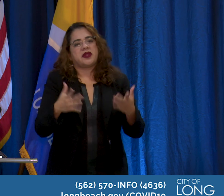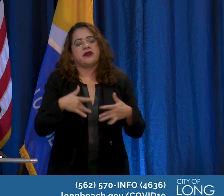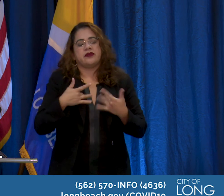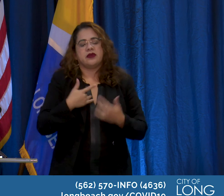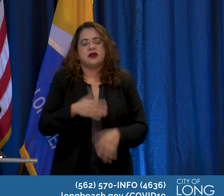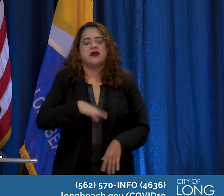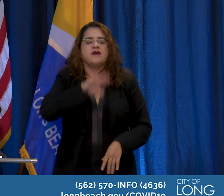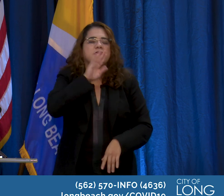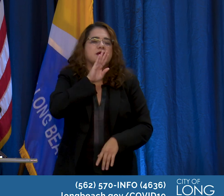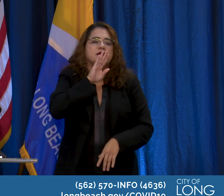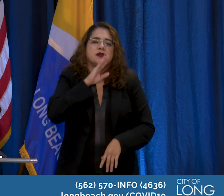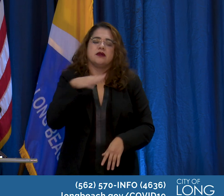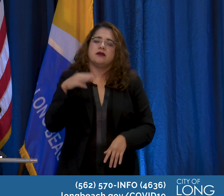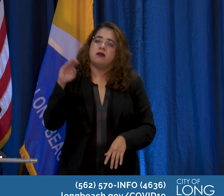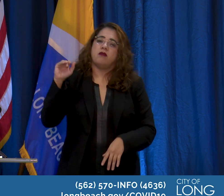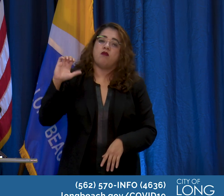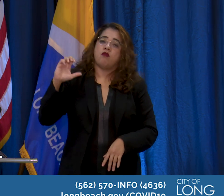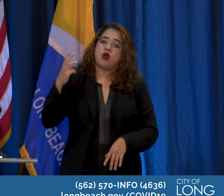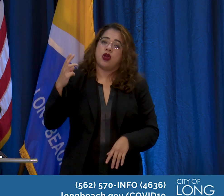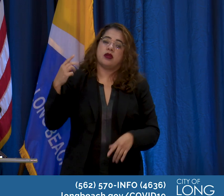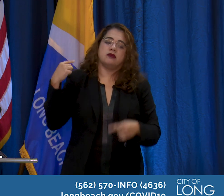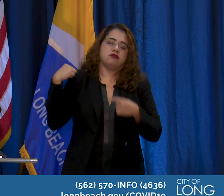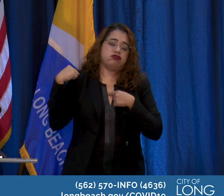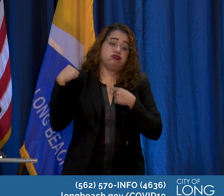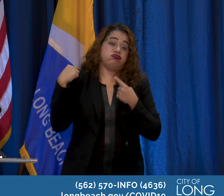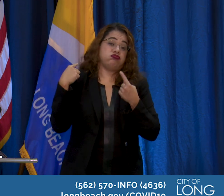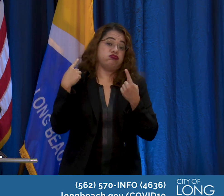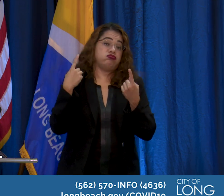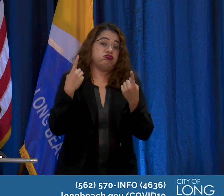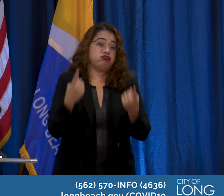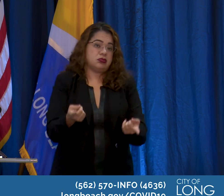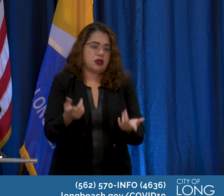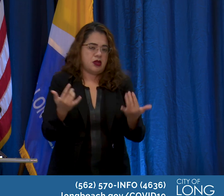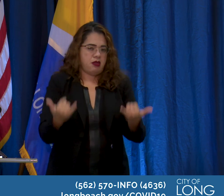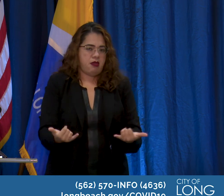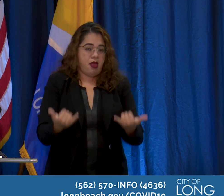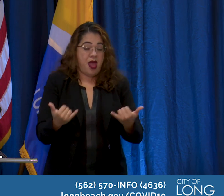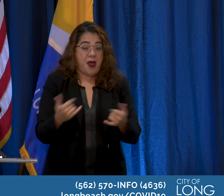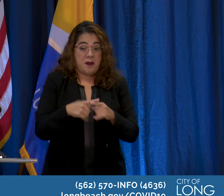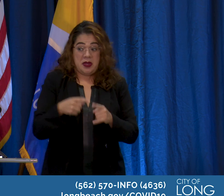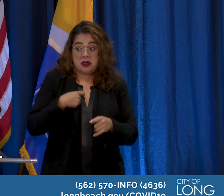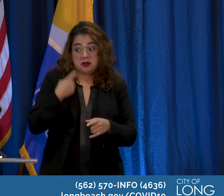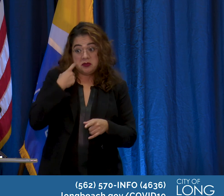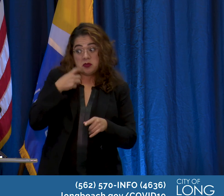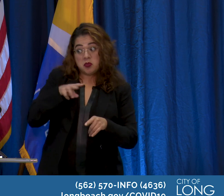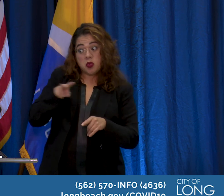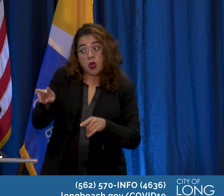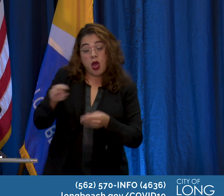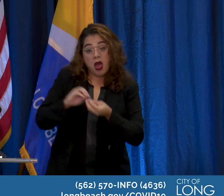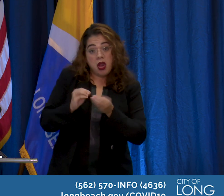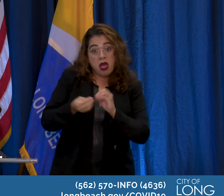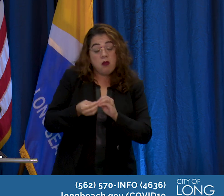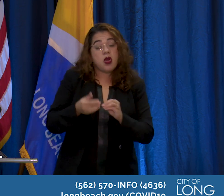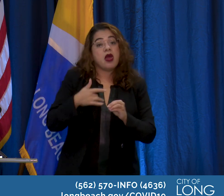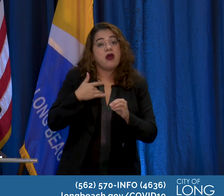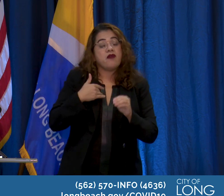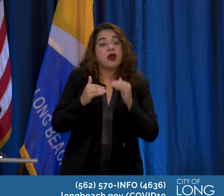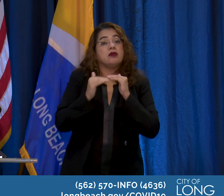data that we looked at today. We are, right now, feeling very steady and hopefully that will continue.